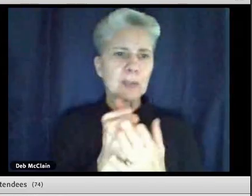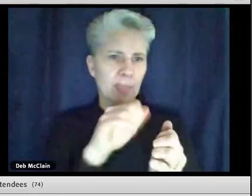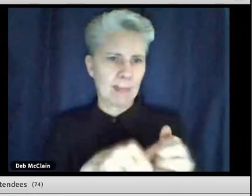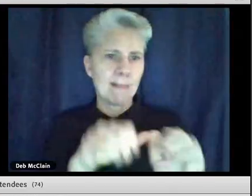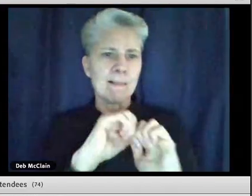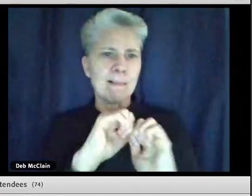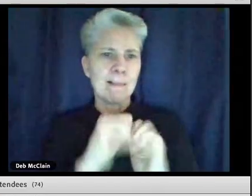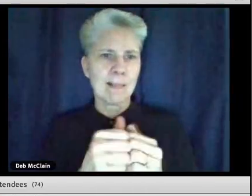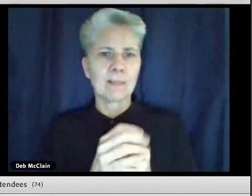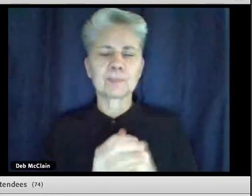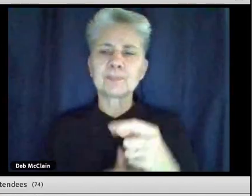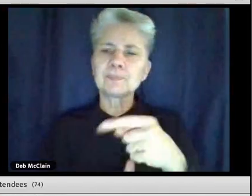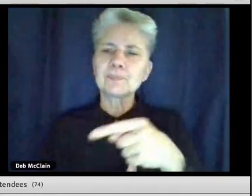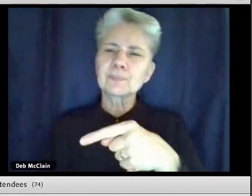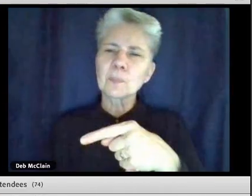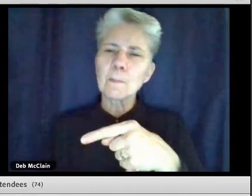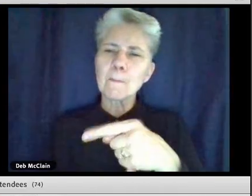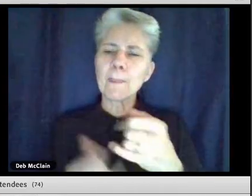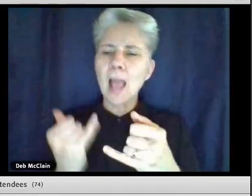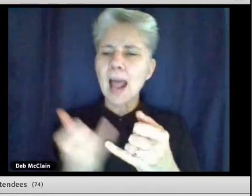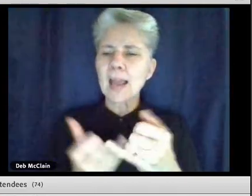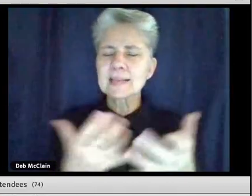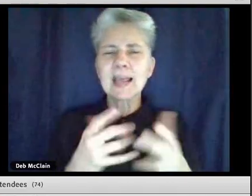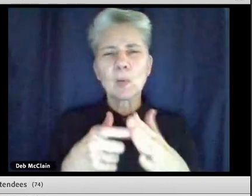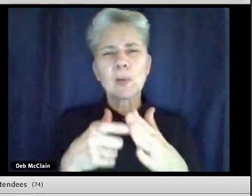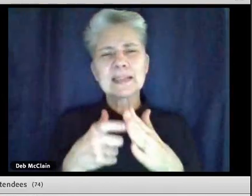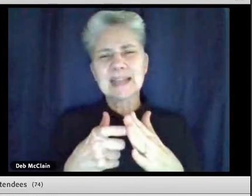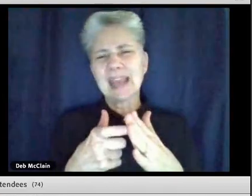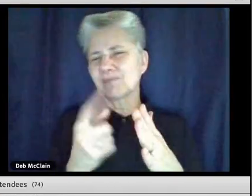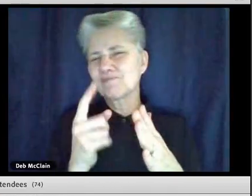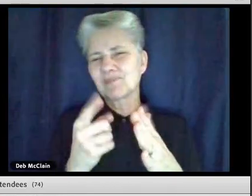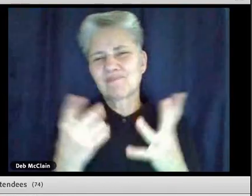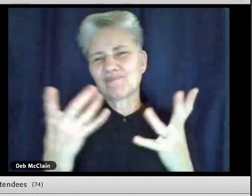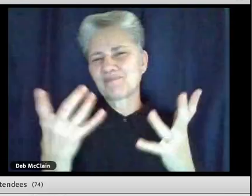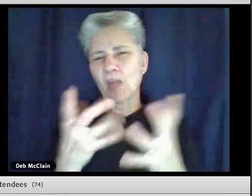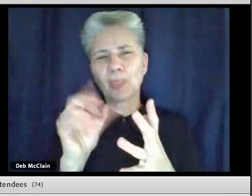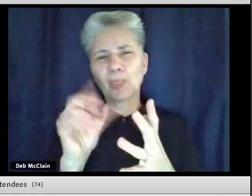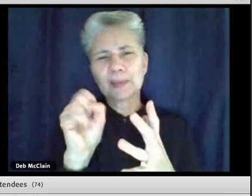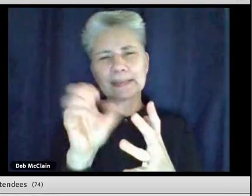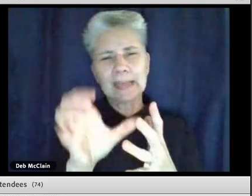and think about ways that you can help with this. And then my last thing,